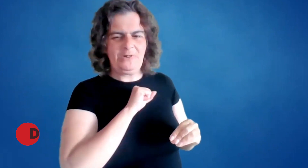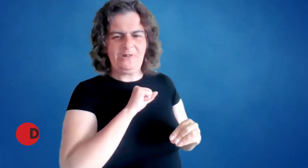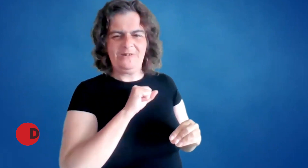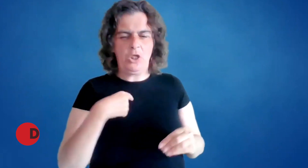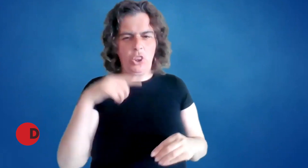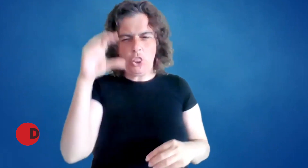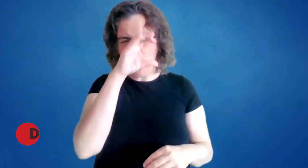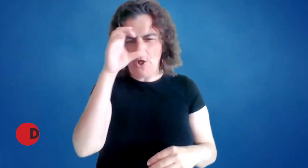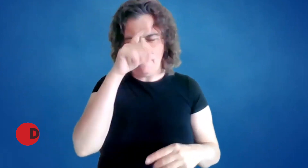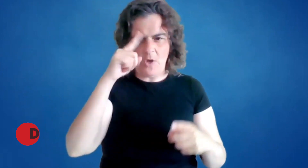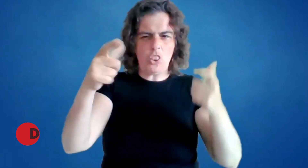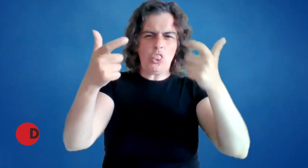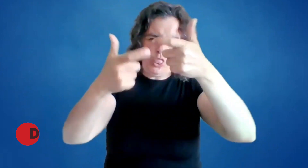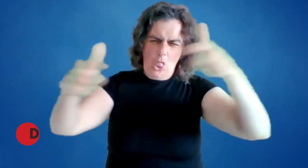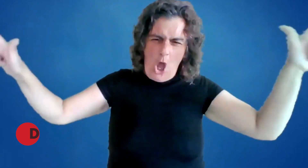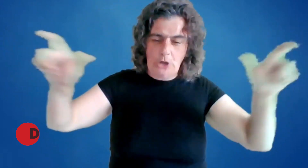with 500 names.